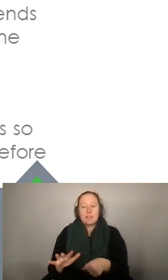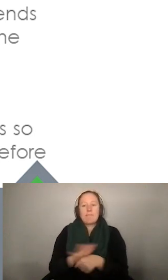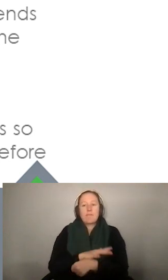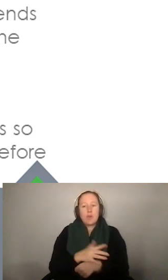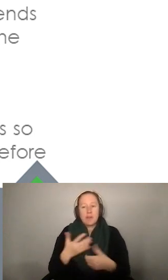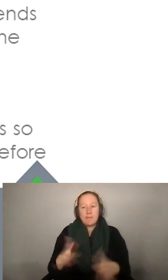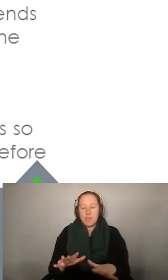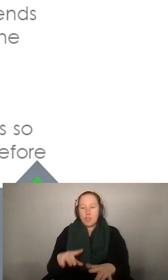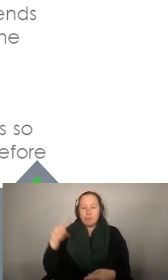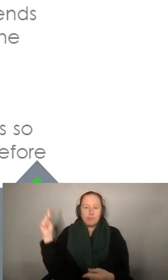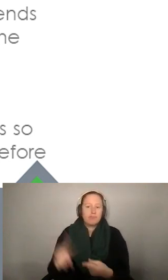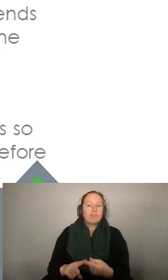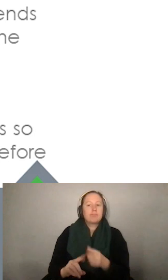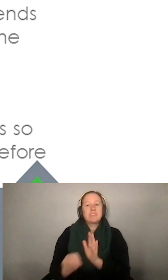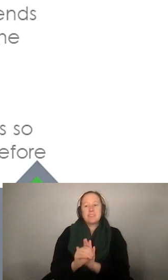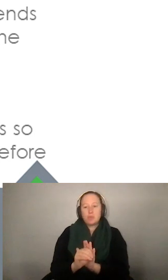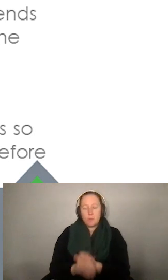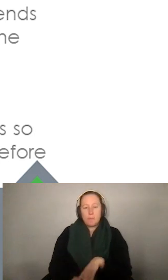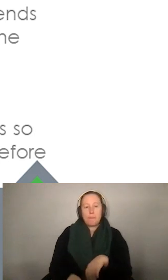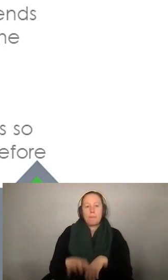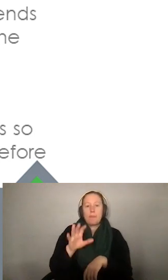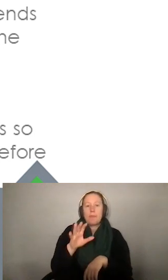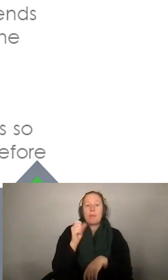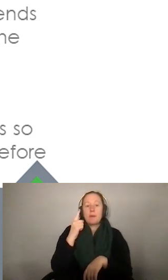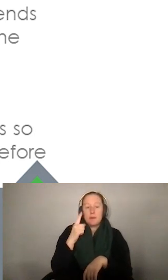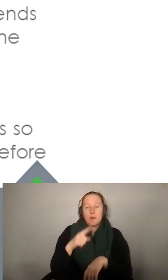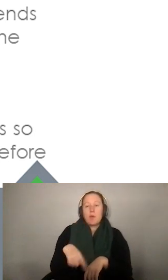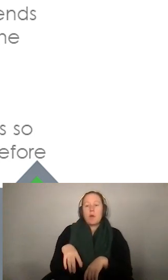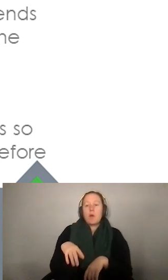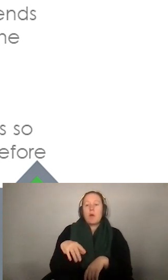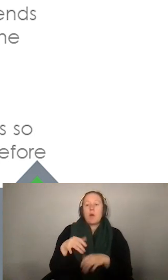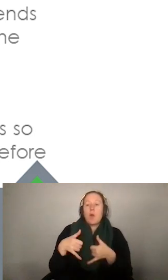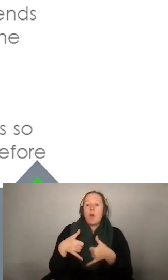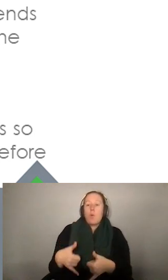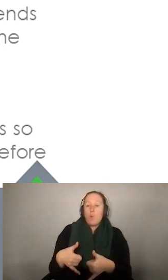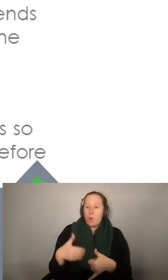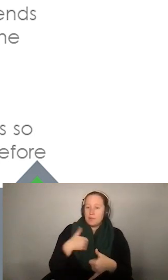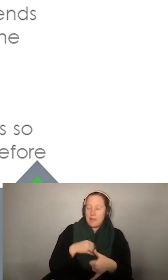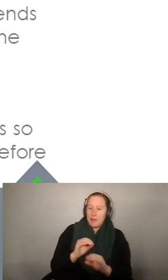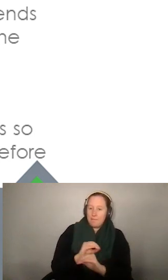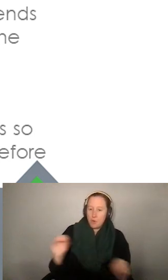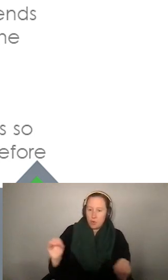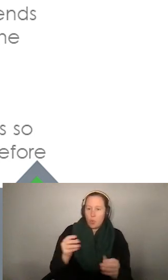We'd like to just remind folks that awards that have zero funds available cannot be extended.